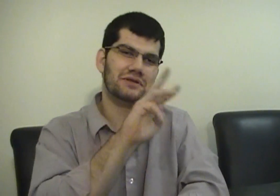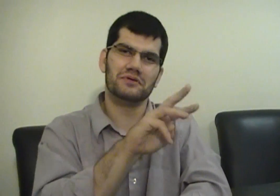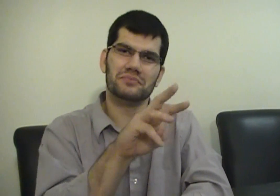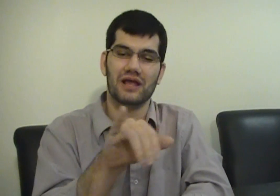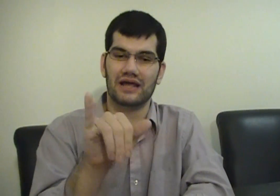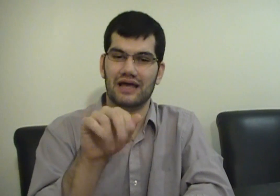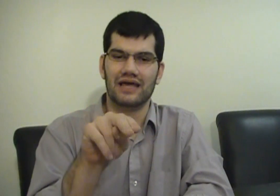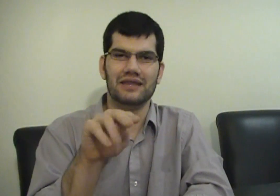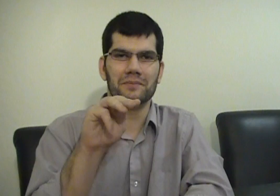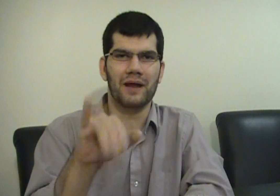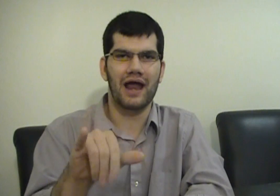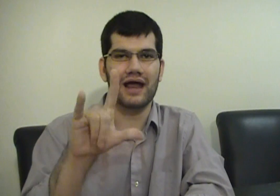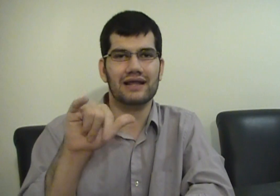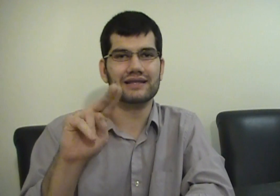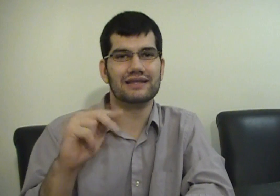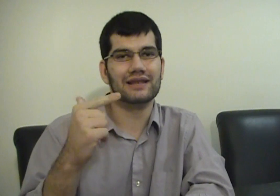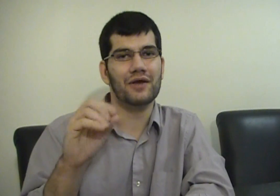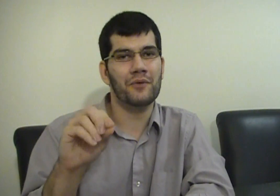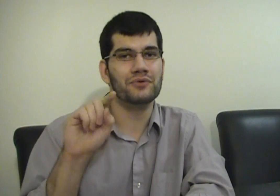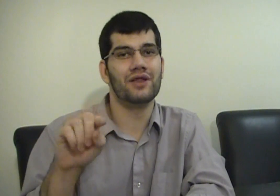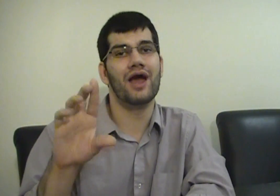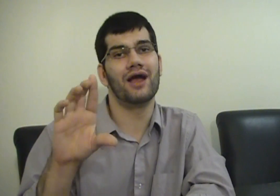www.InMyLingo.com